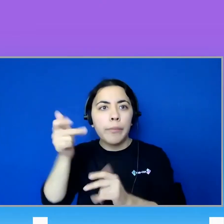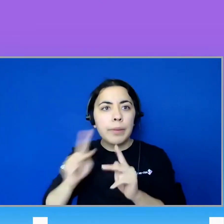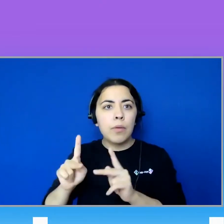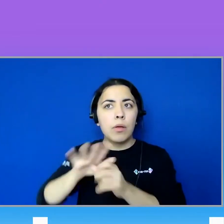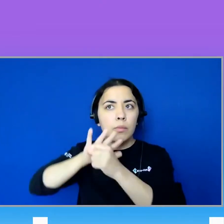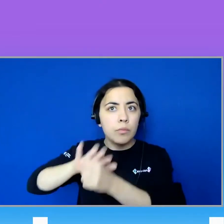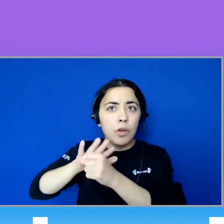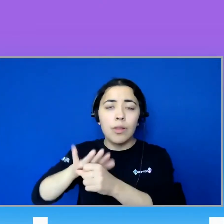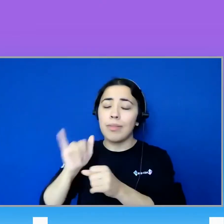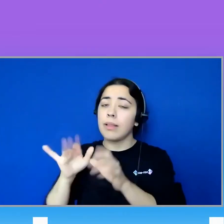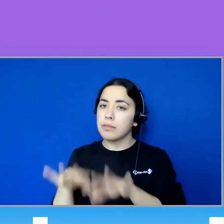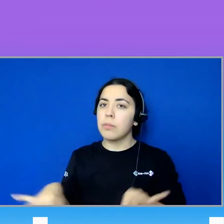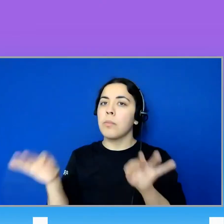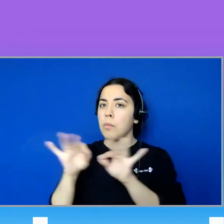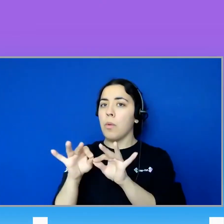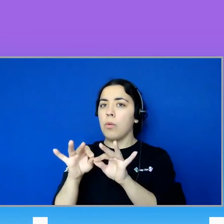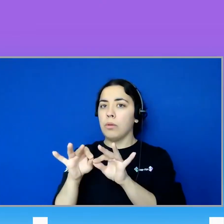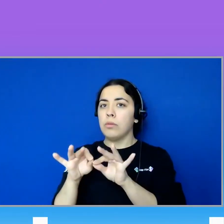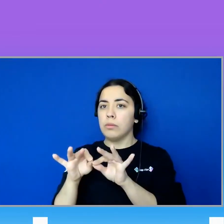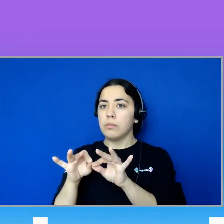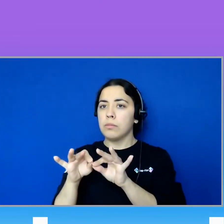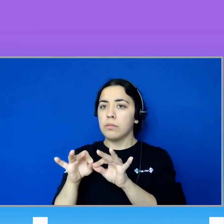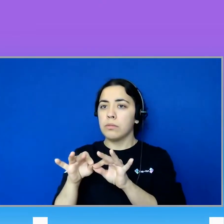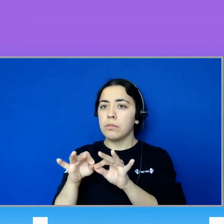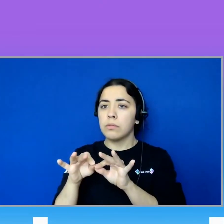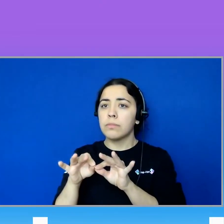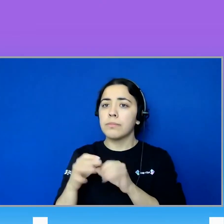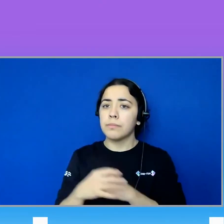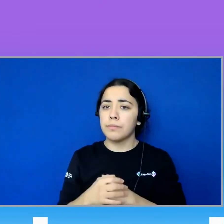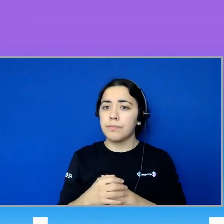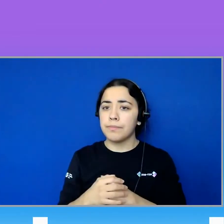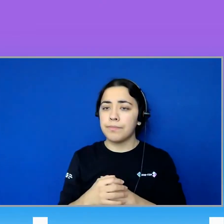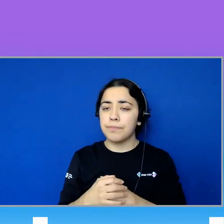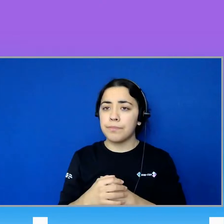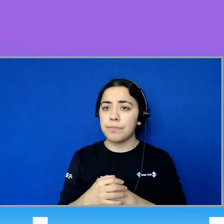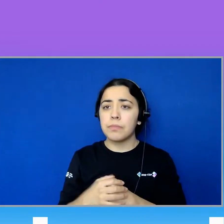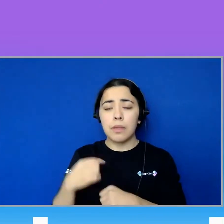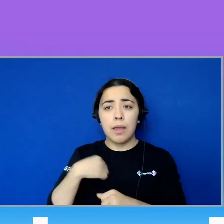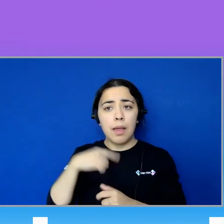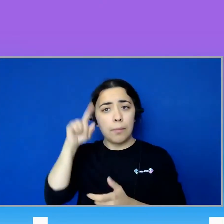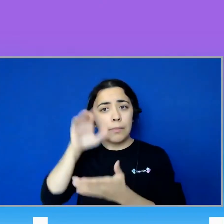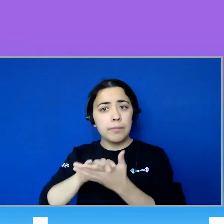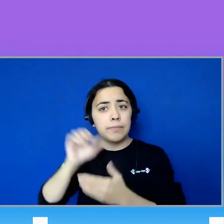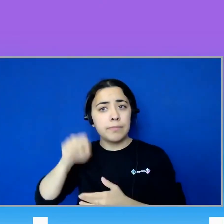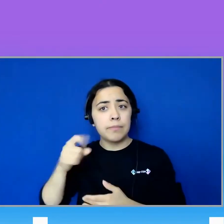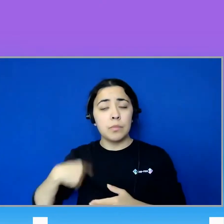Is very, very important.